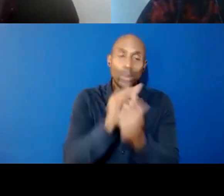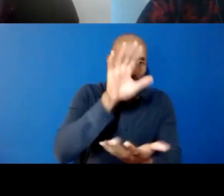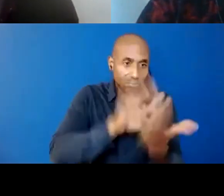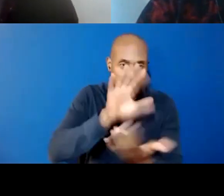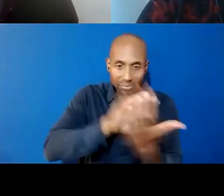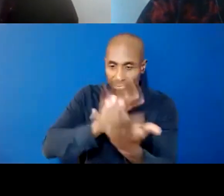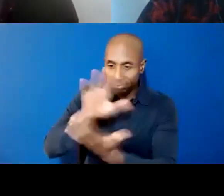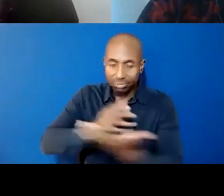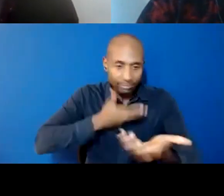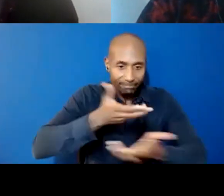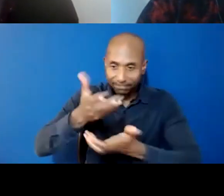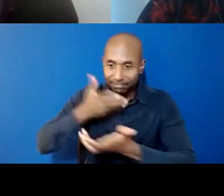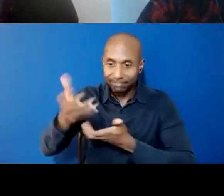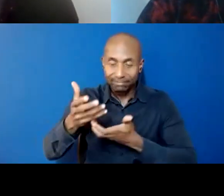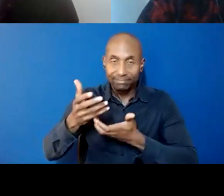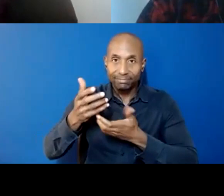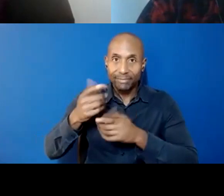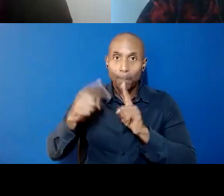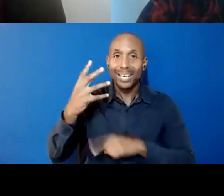of the United States.